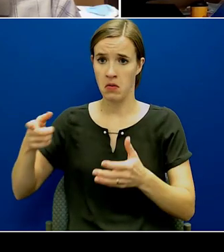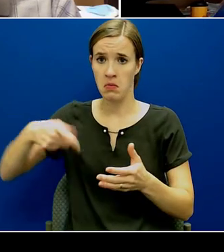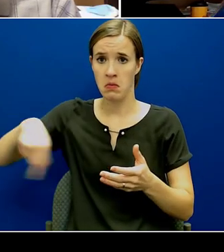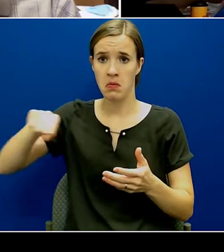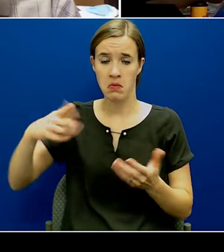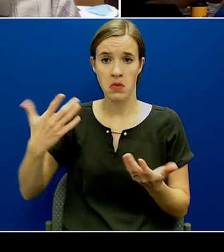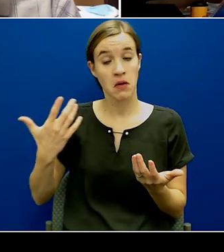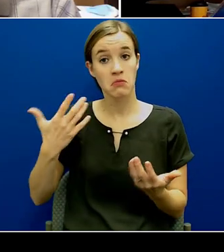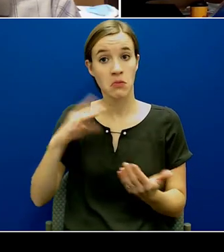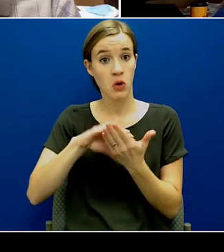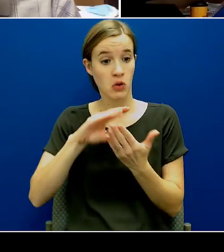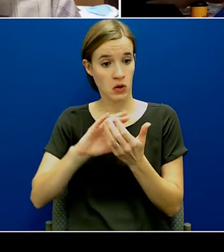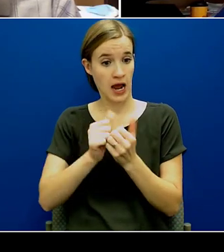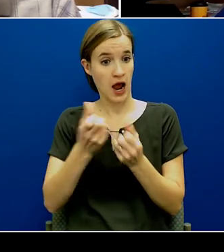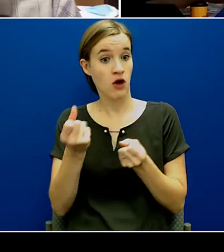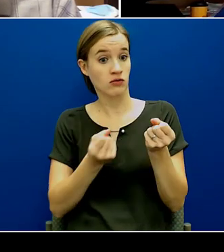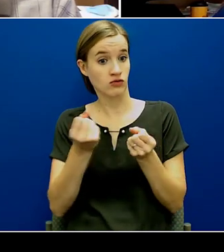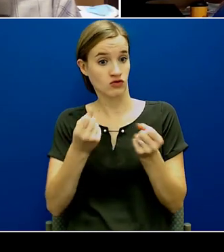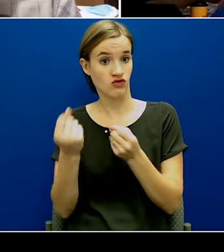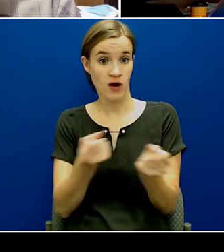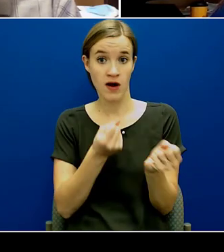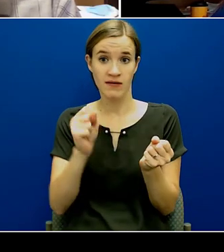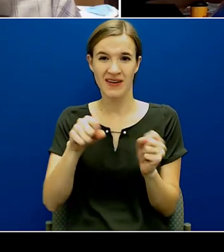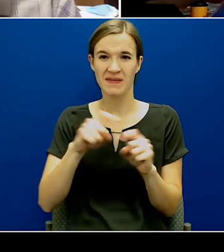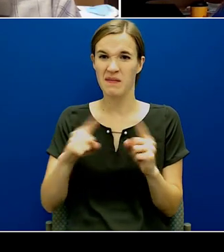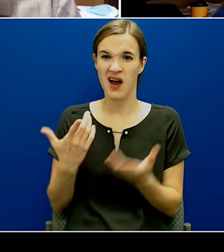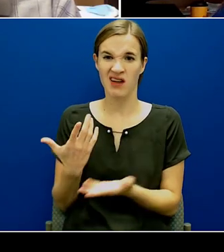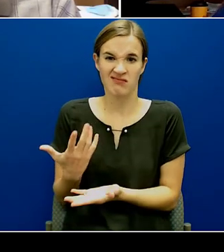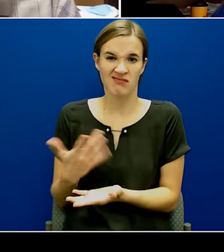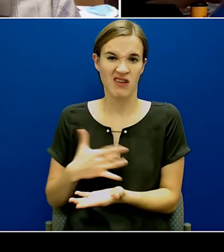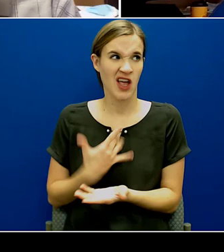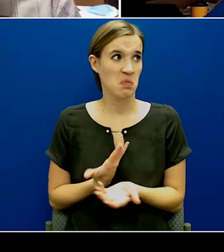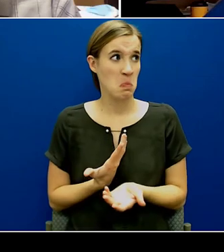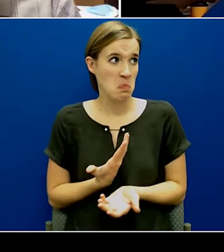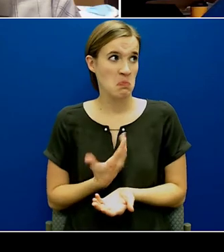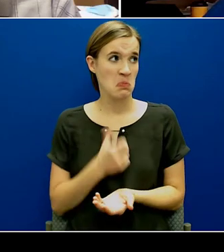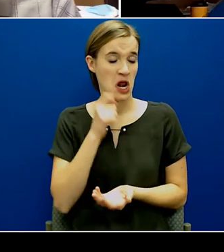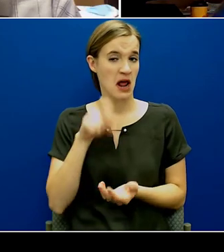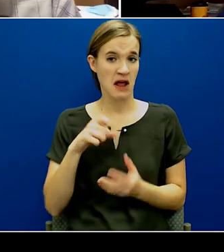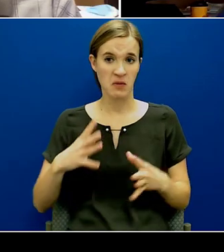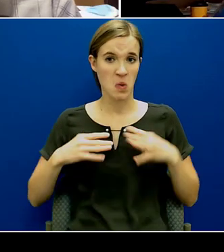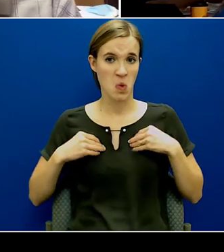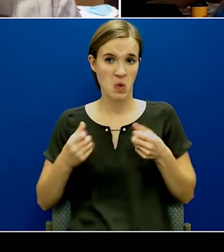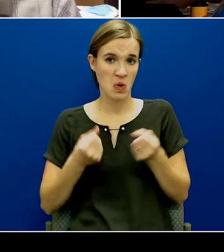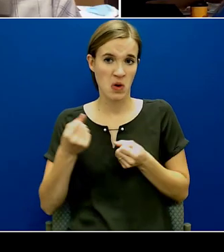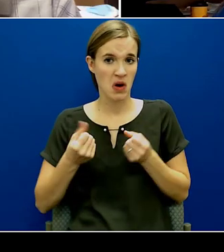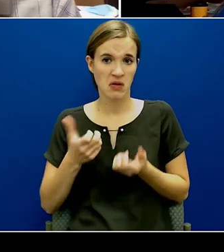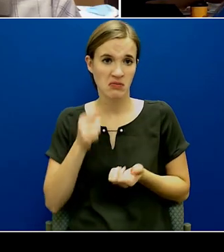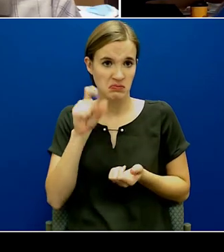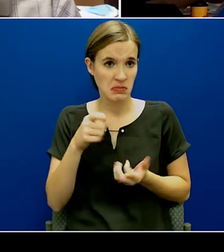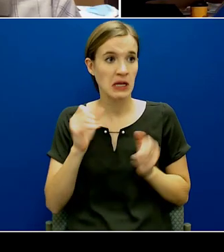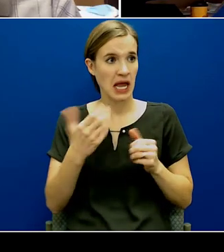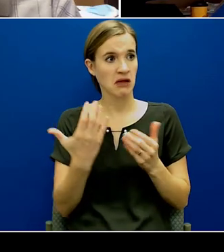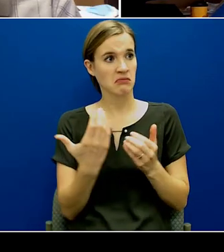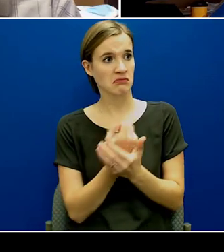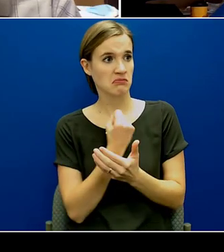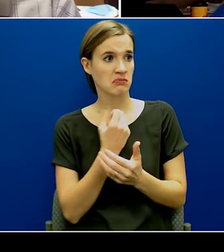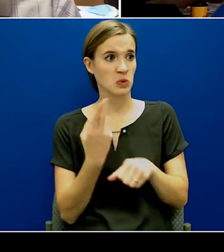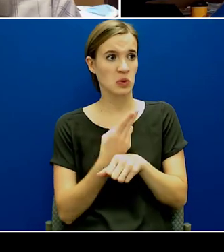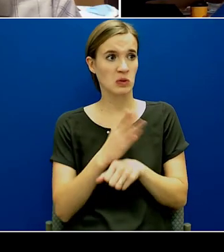there's, things are changing a little bit. So, um, people are more accepting and more,